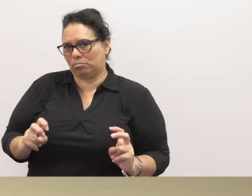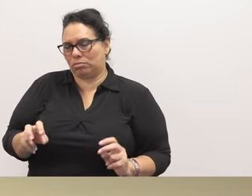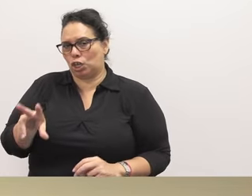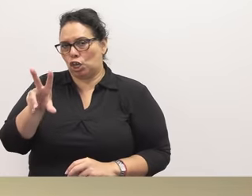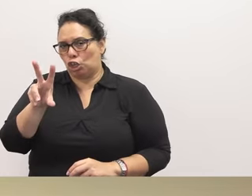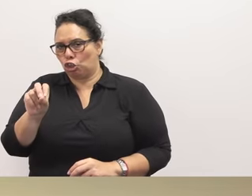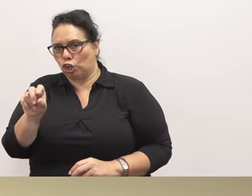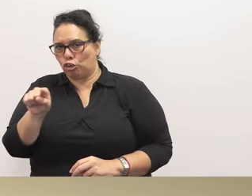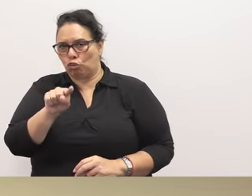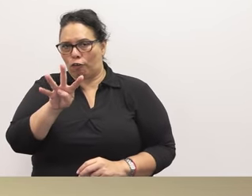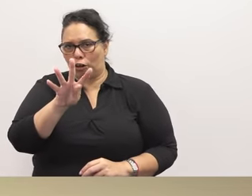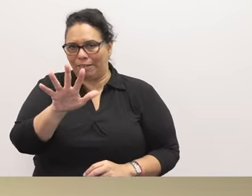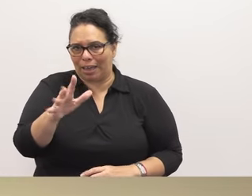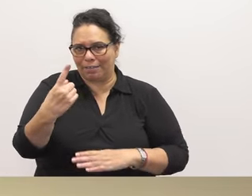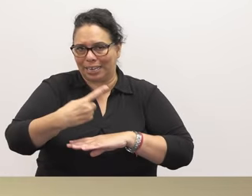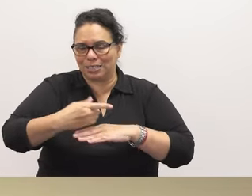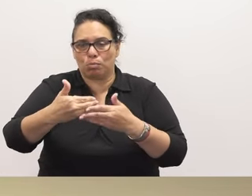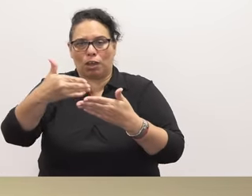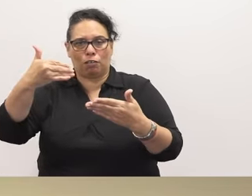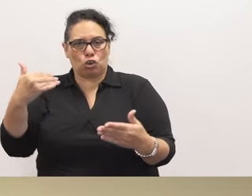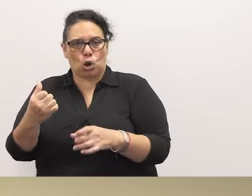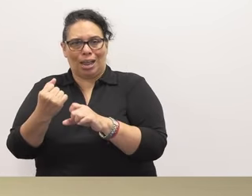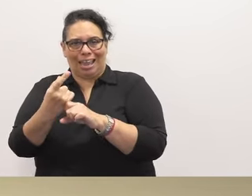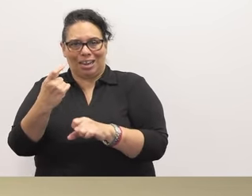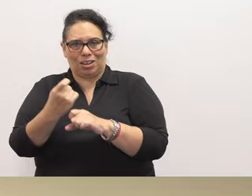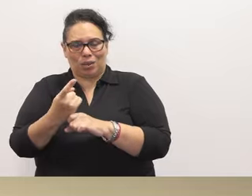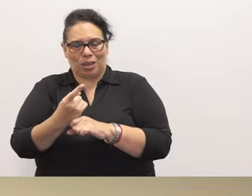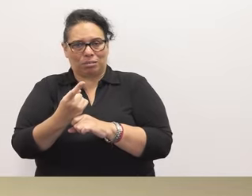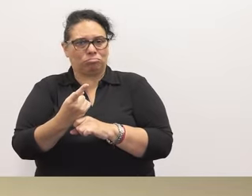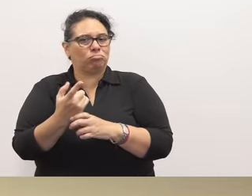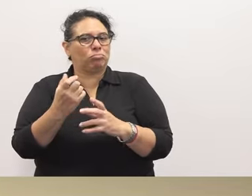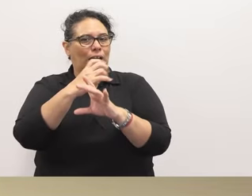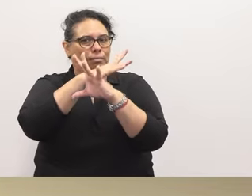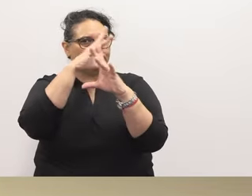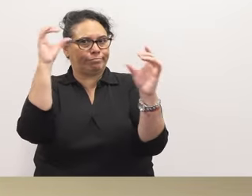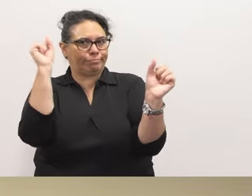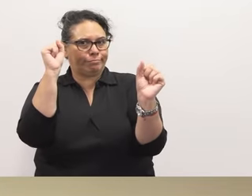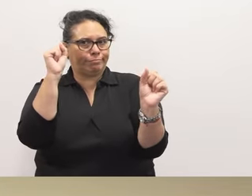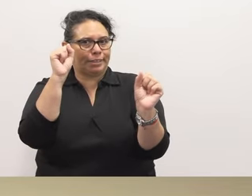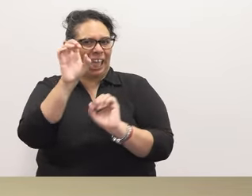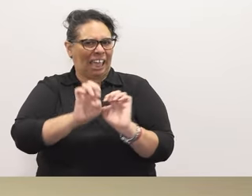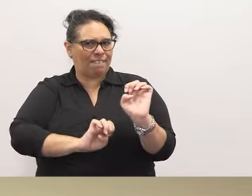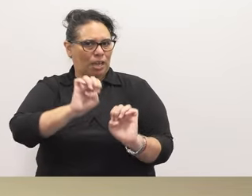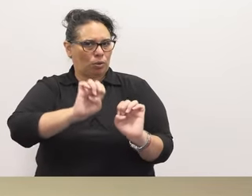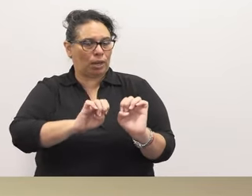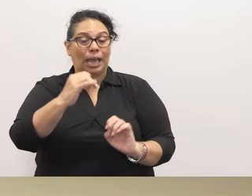is that you always self-evaluate in the 30 to 45 day period prior to your annual evaluation of your superintendent. So if you're gonna evaluate your superintendent in July,